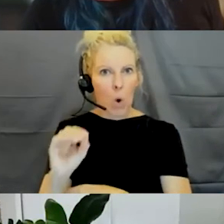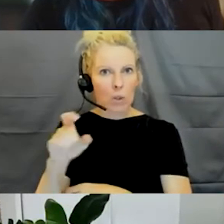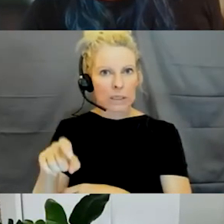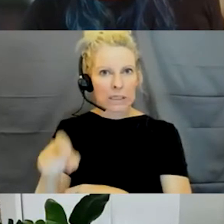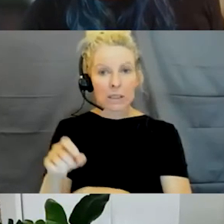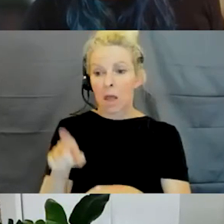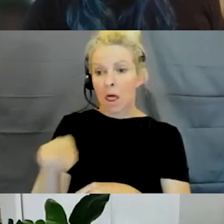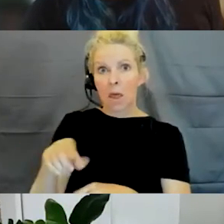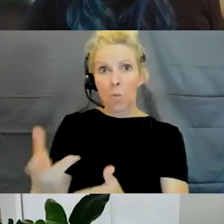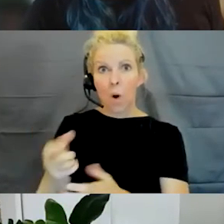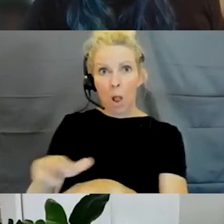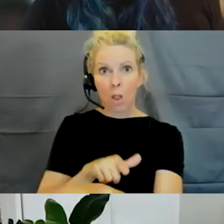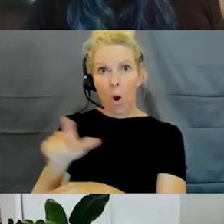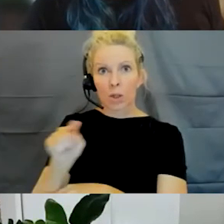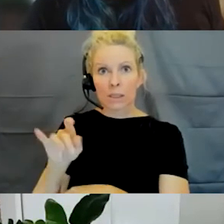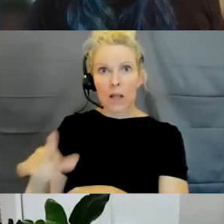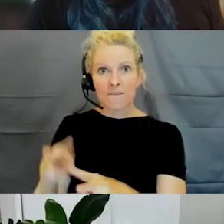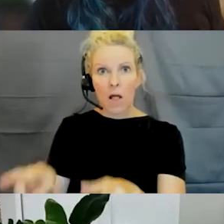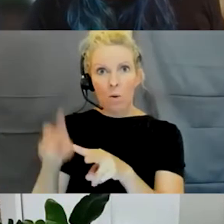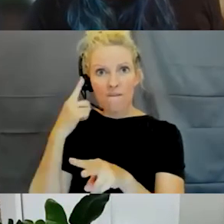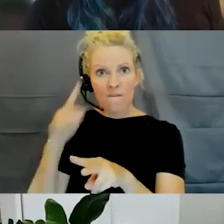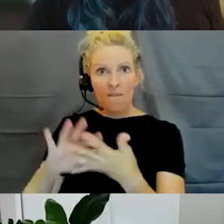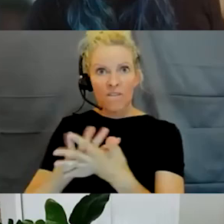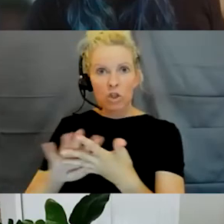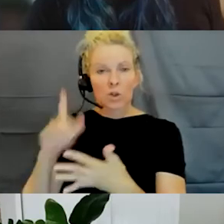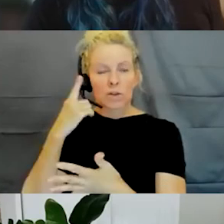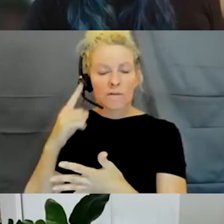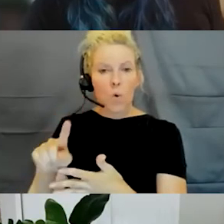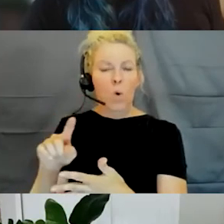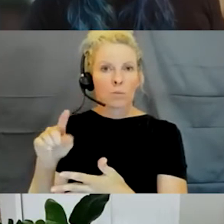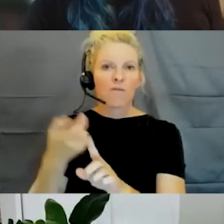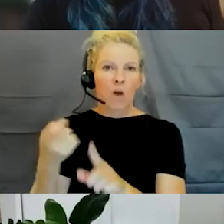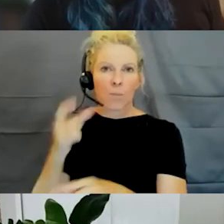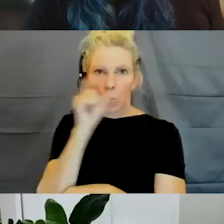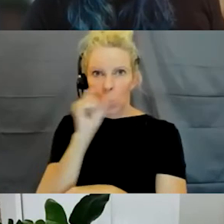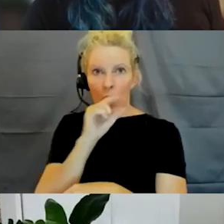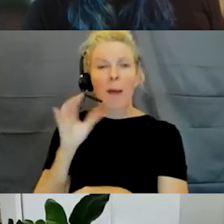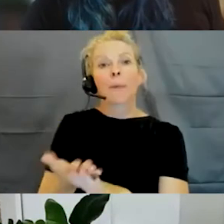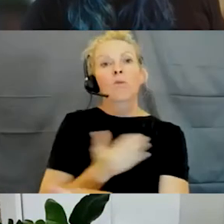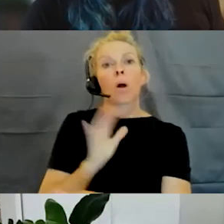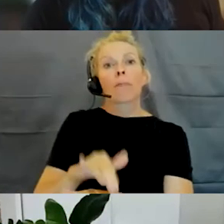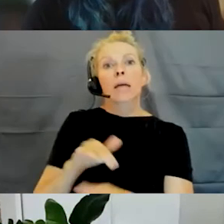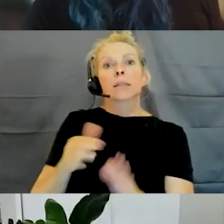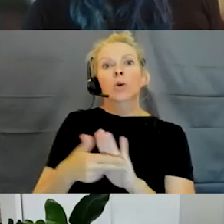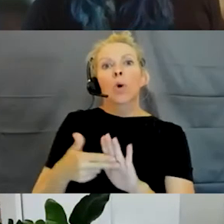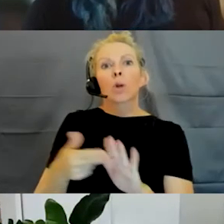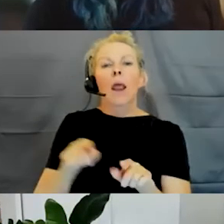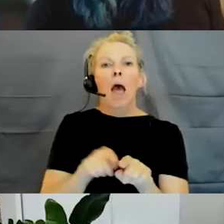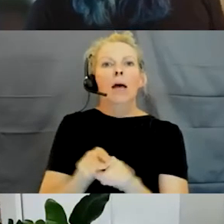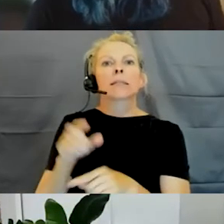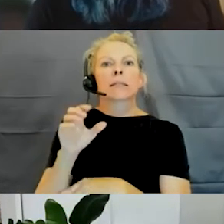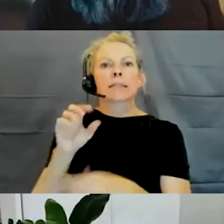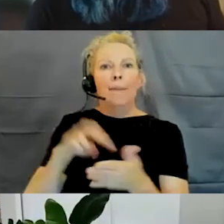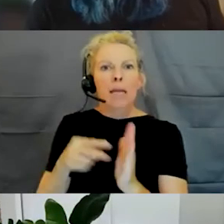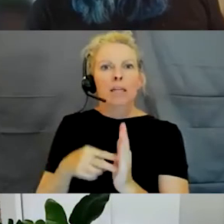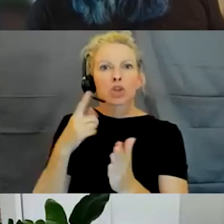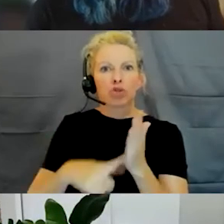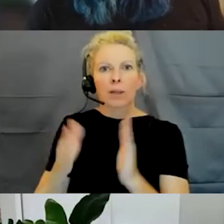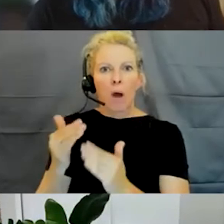from for filters, originally coded as semantic checkboxes, modified it to use links that look